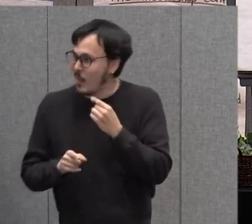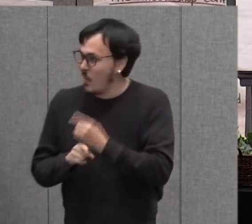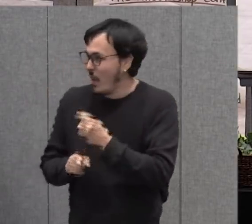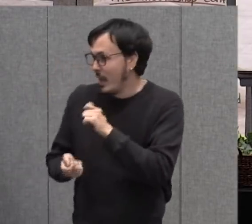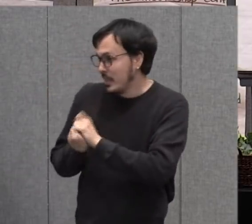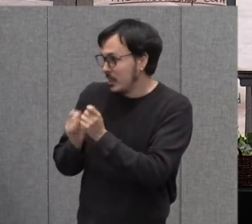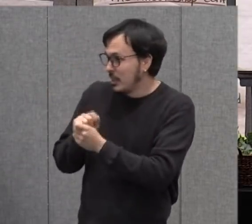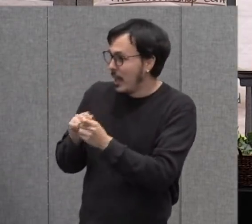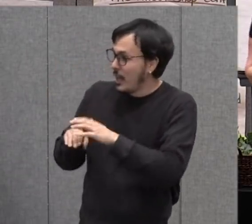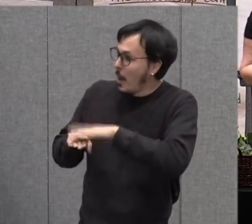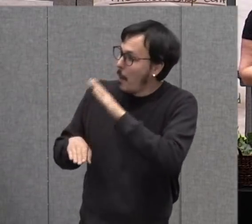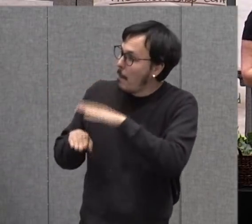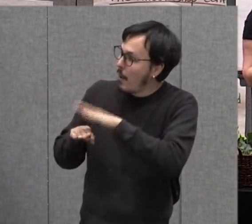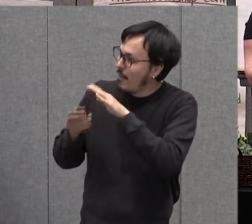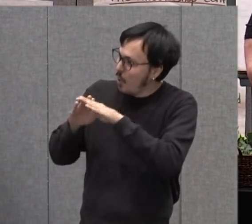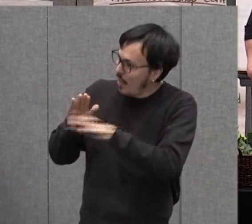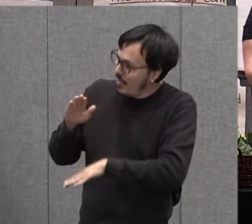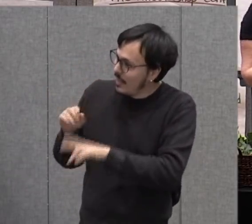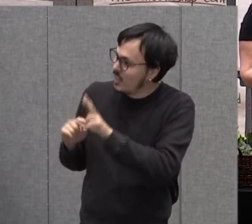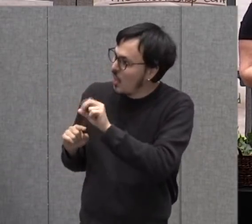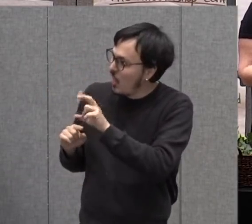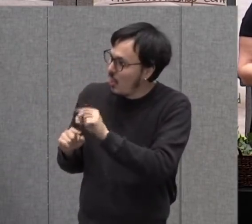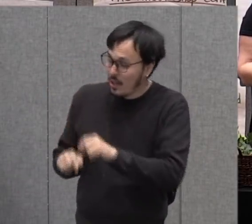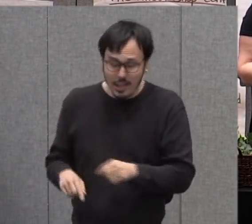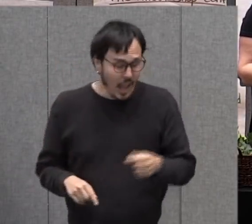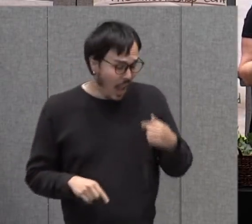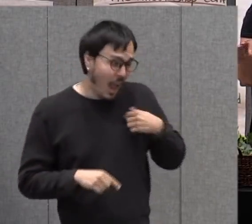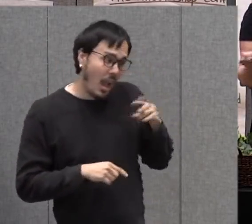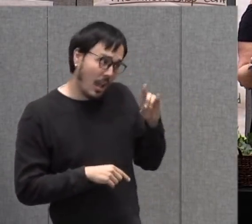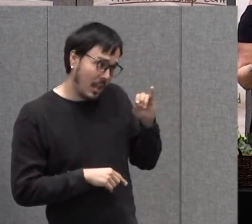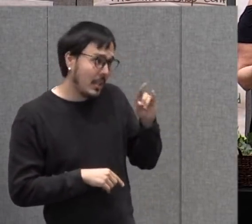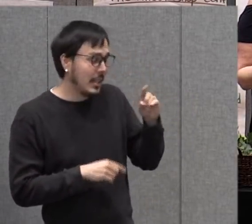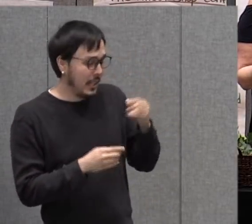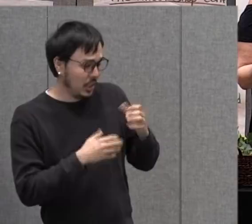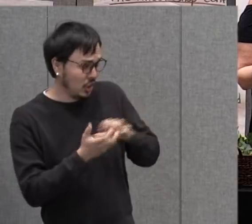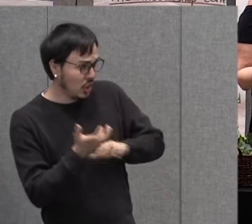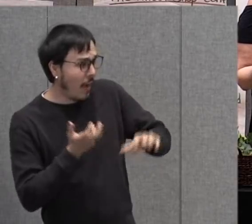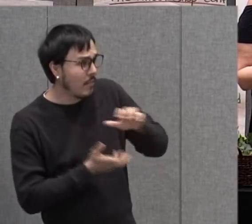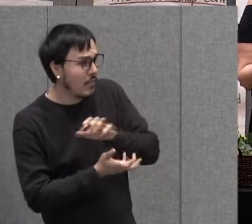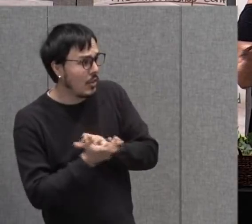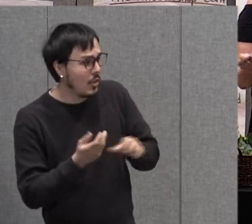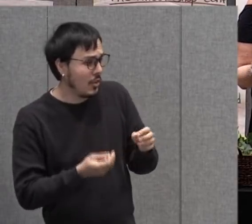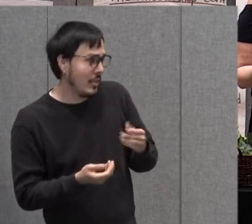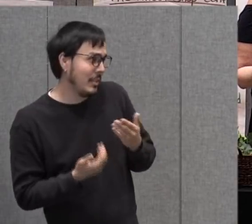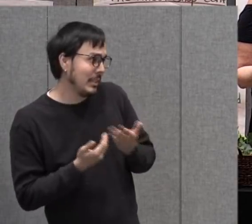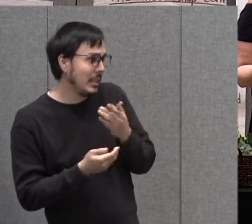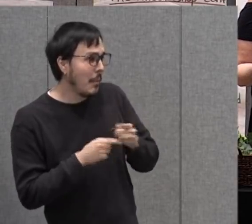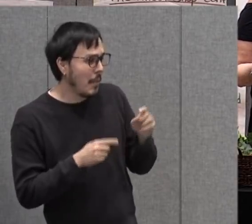We haven't had any face cards. I mean and I did shuffle these pretty good but remember we only have in a deck of 52,